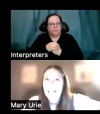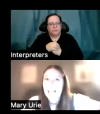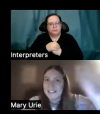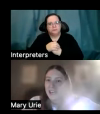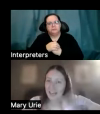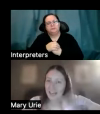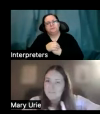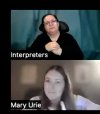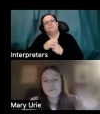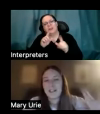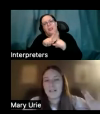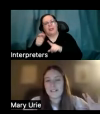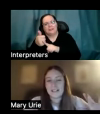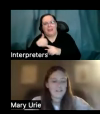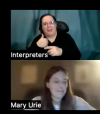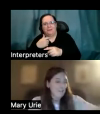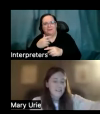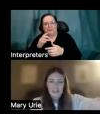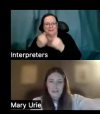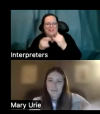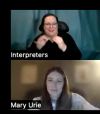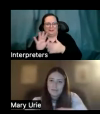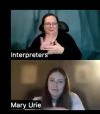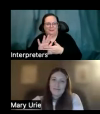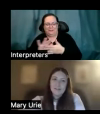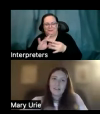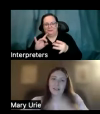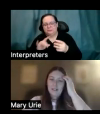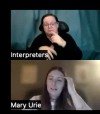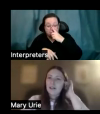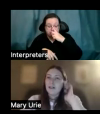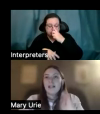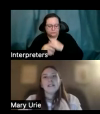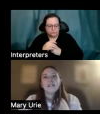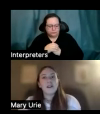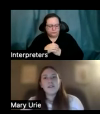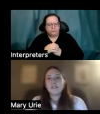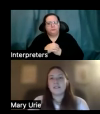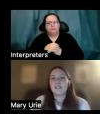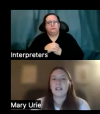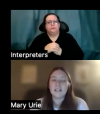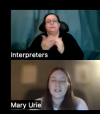as they have, that was the end of the clip. All right. So as